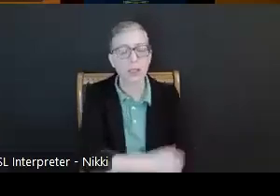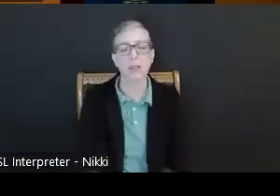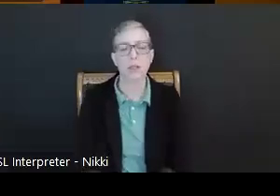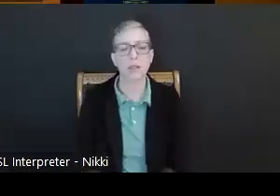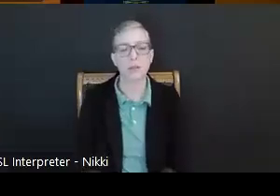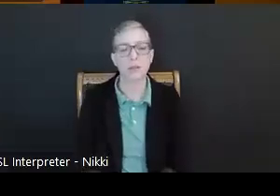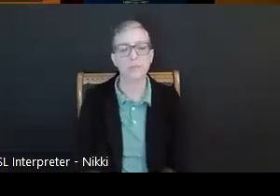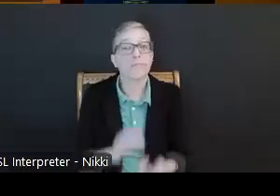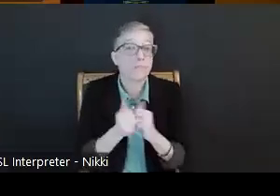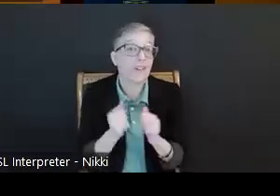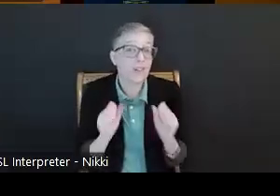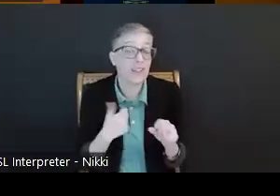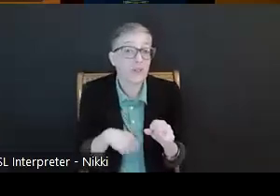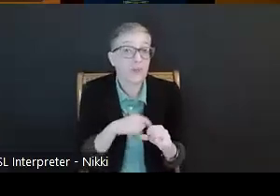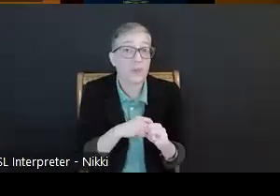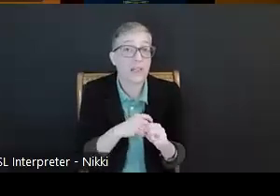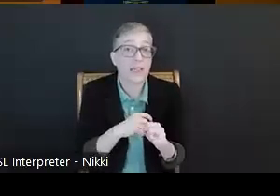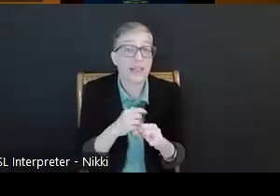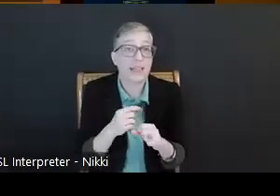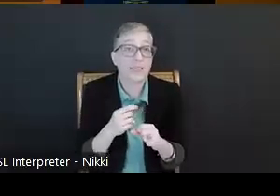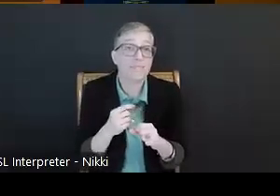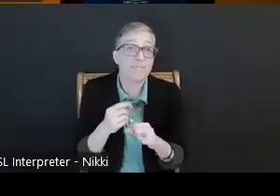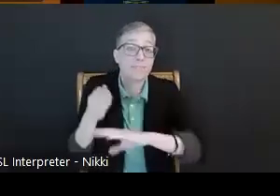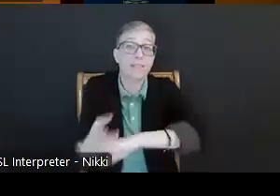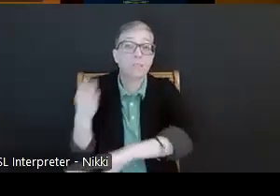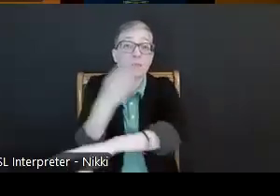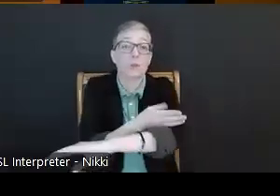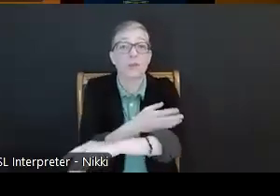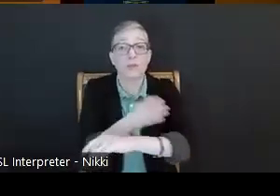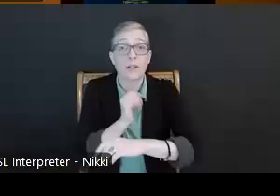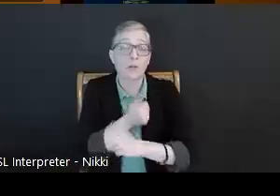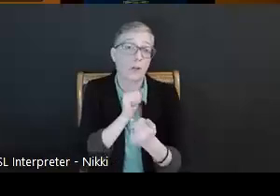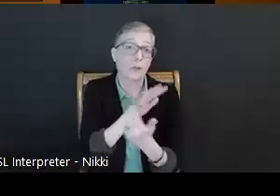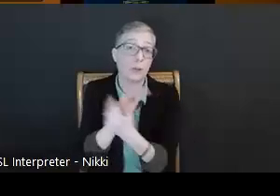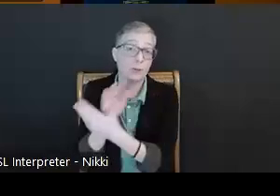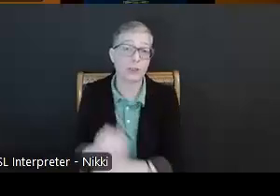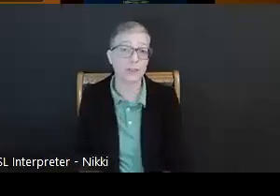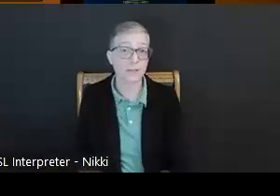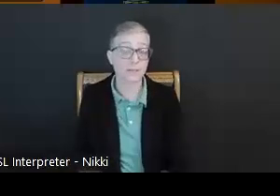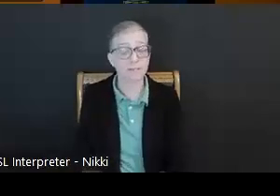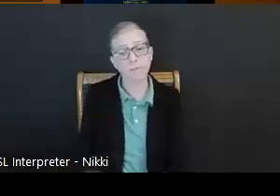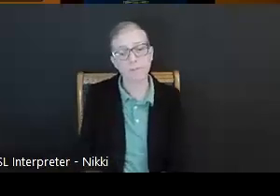that enhance that diotic um centered approach and so along those lines too is this idea idea of